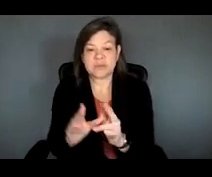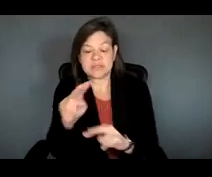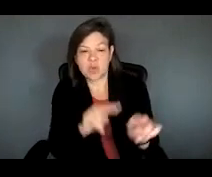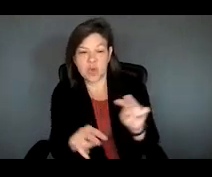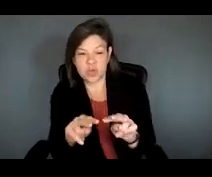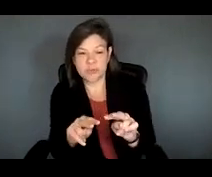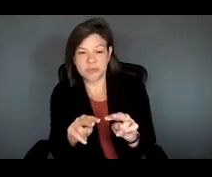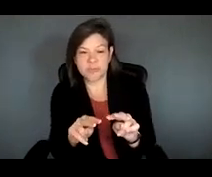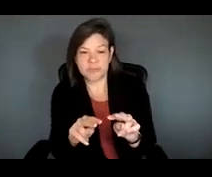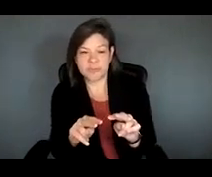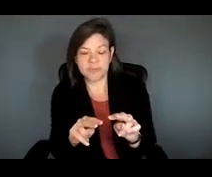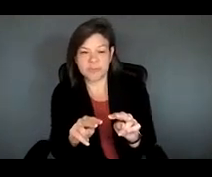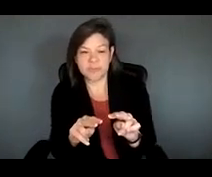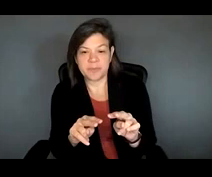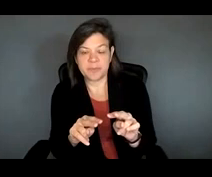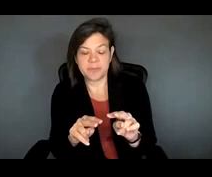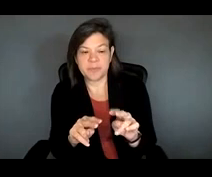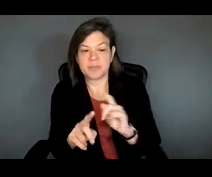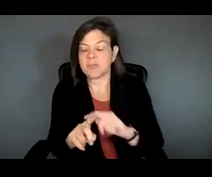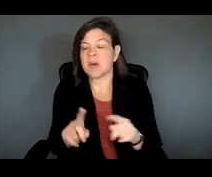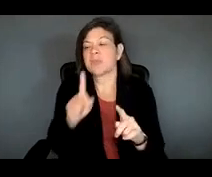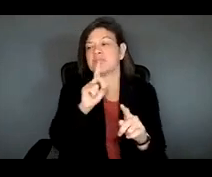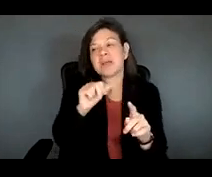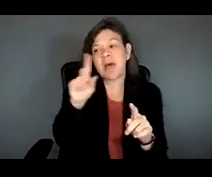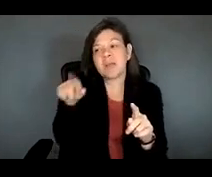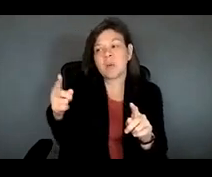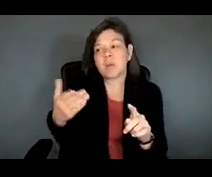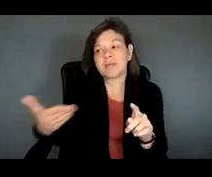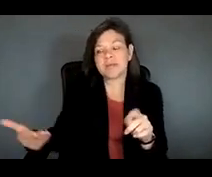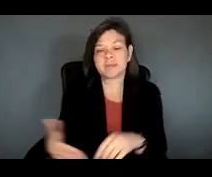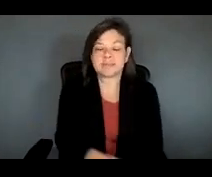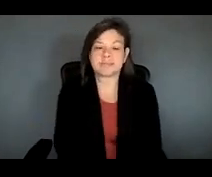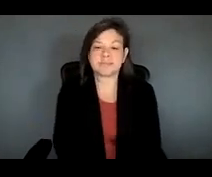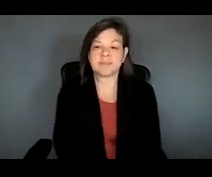But that is not the -- it's certainly not the only thing. There are multiple reviewers